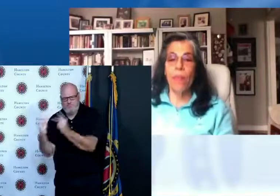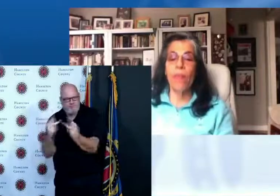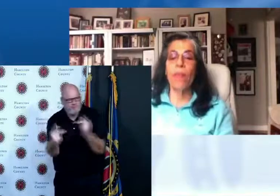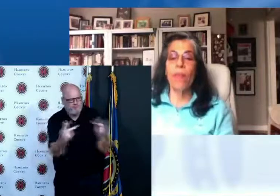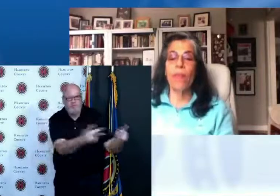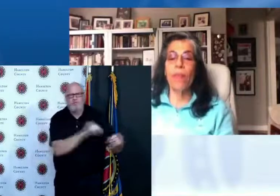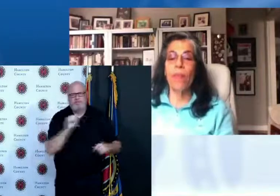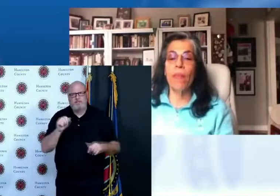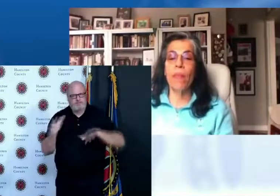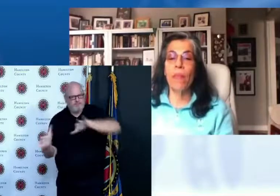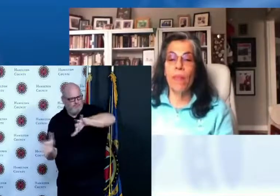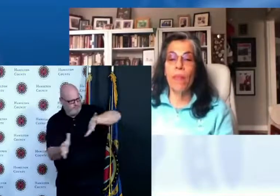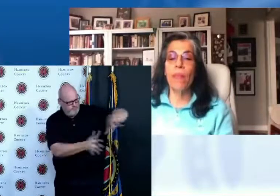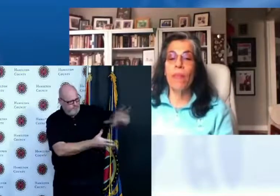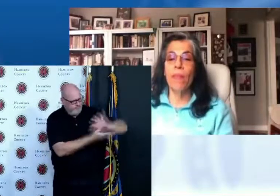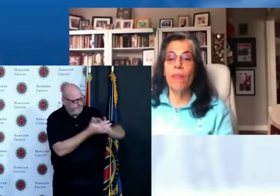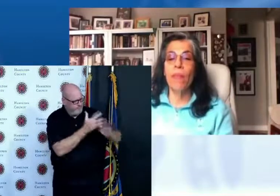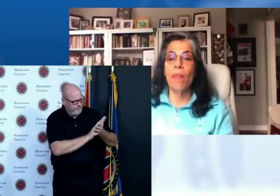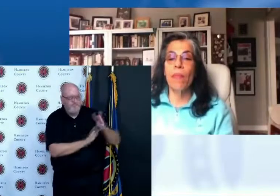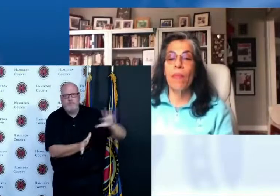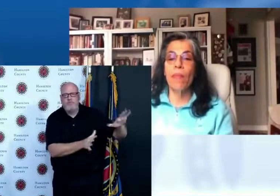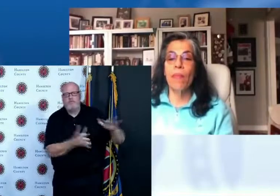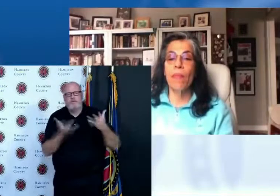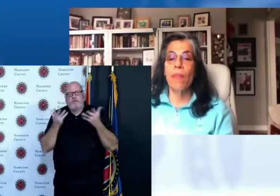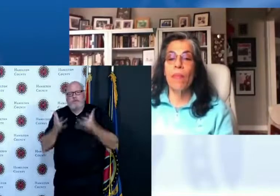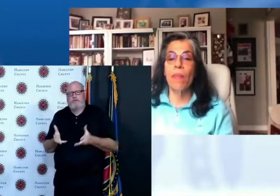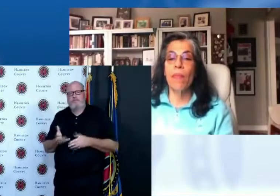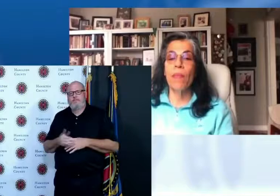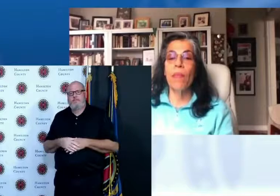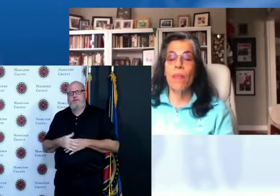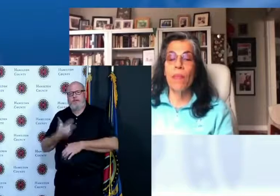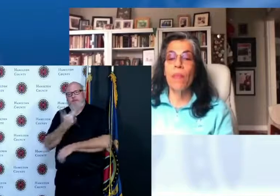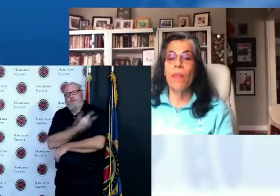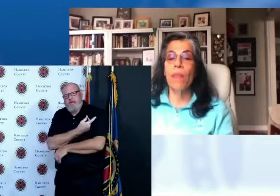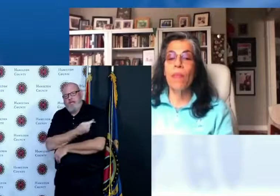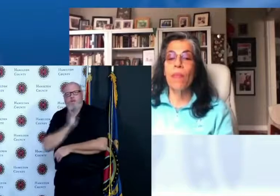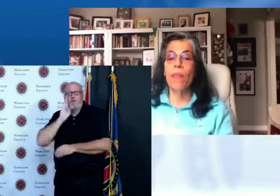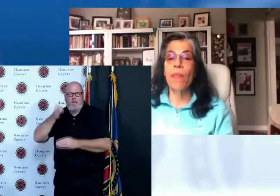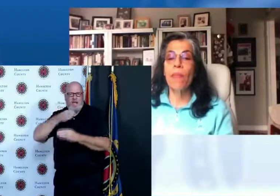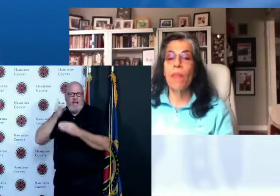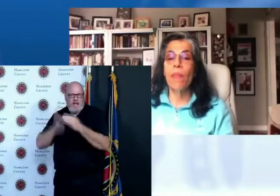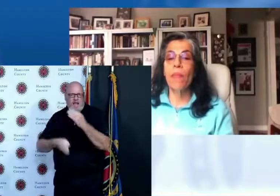pushing that vaccine is how we I think the one other item that I want to just make sure is